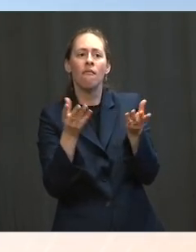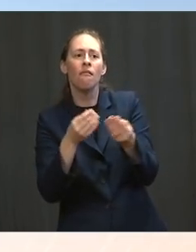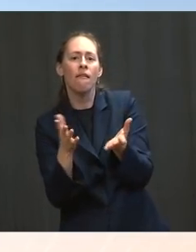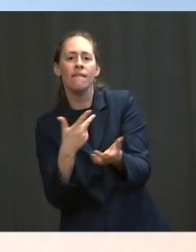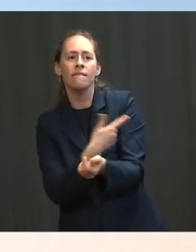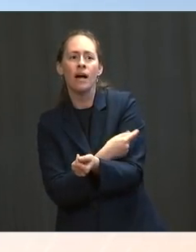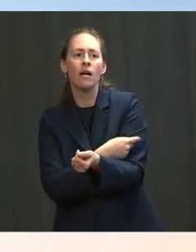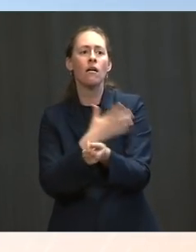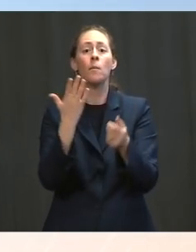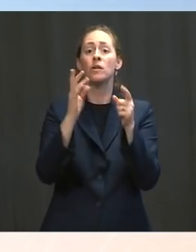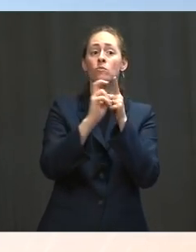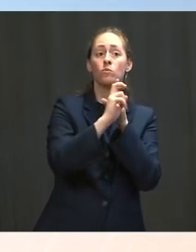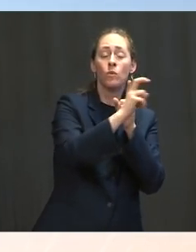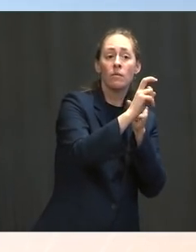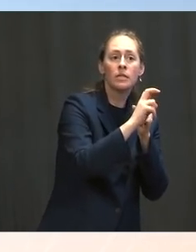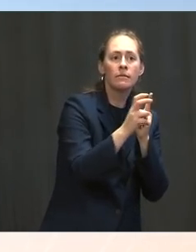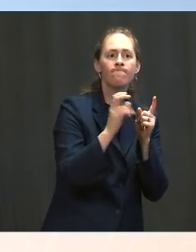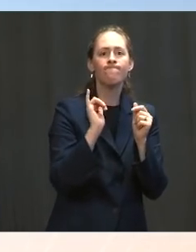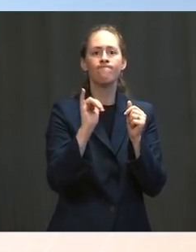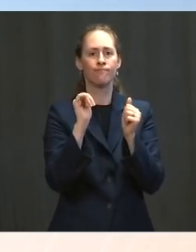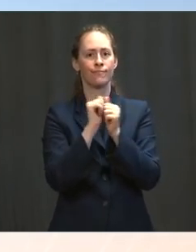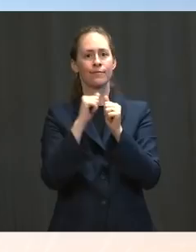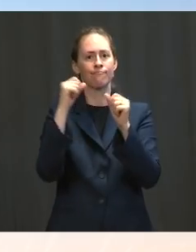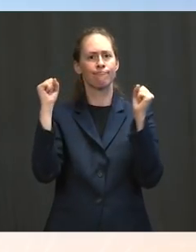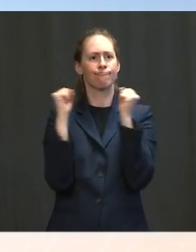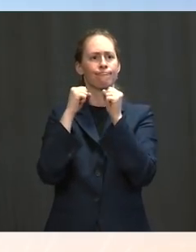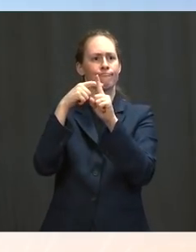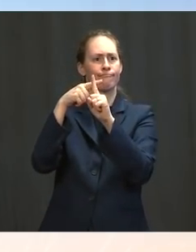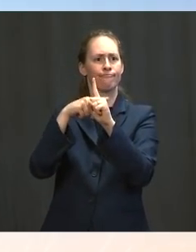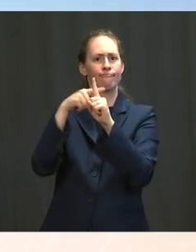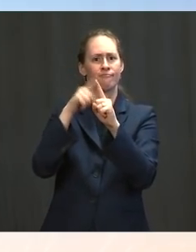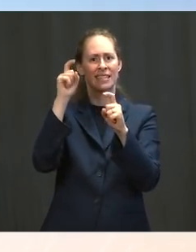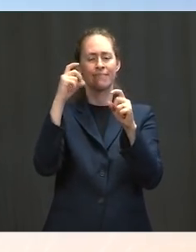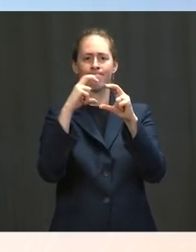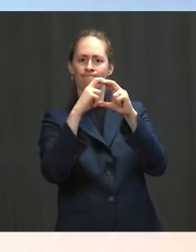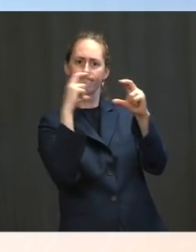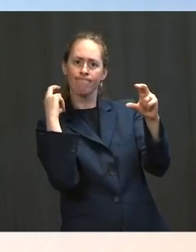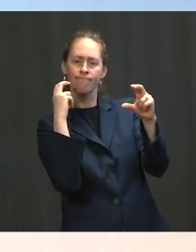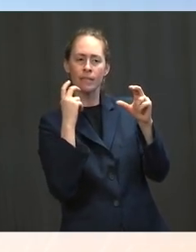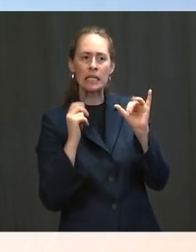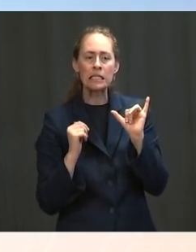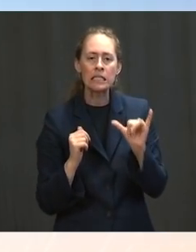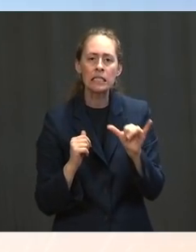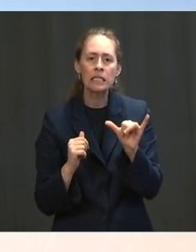with refrigeration needed as well. So we have -- we have noted as -- even as we've allocated all these doses,